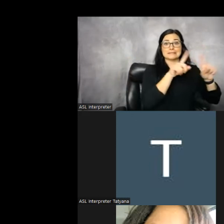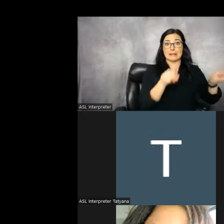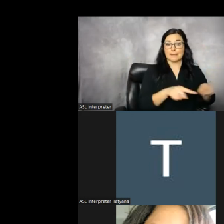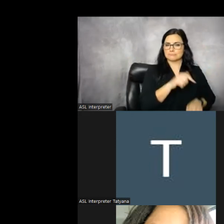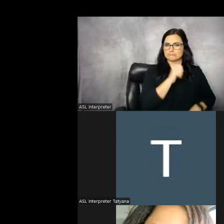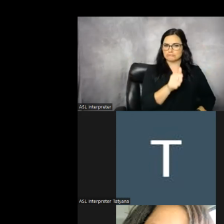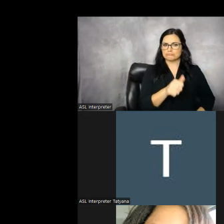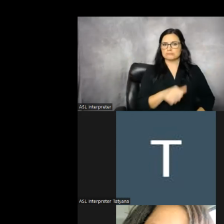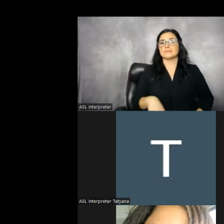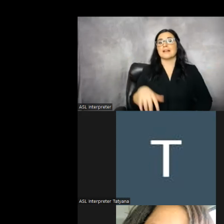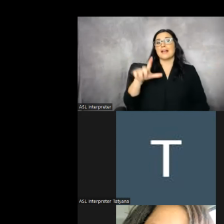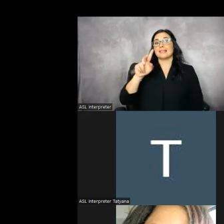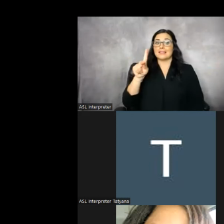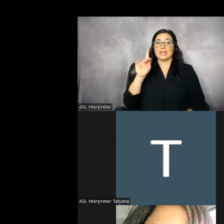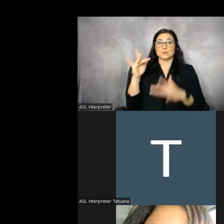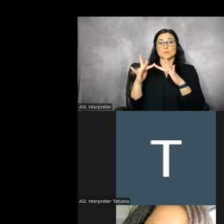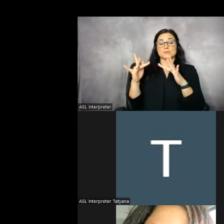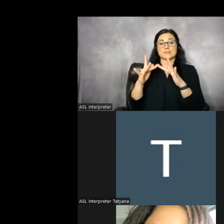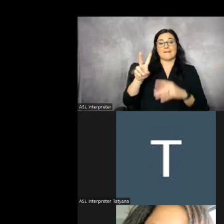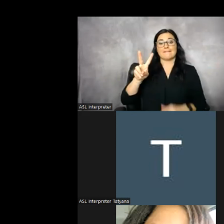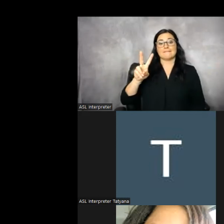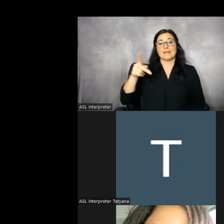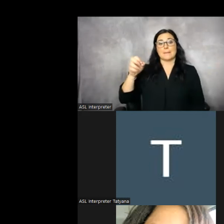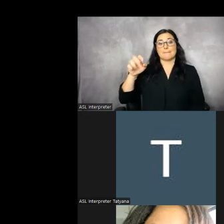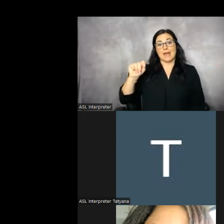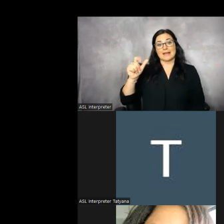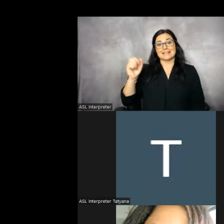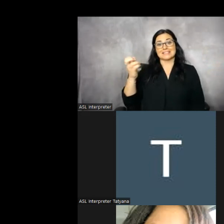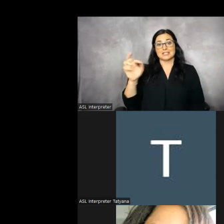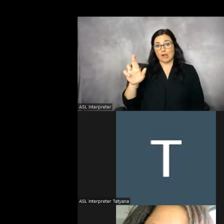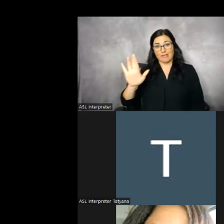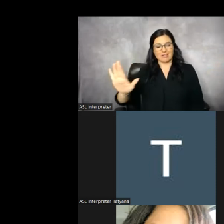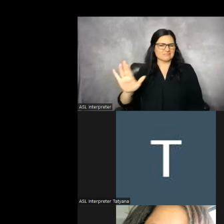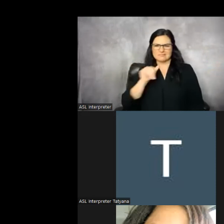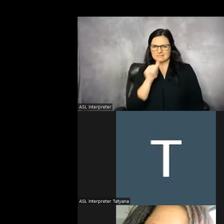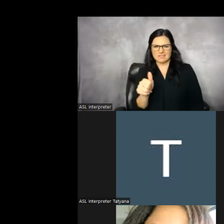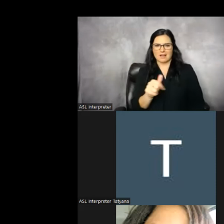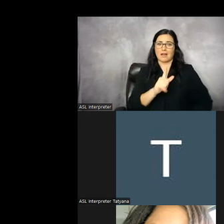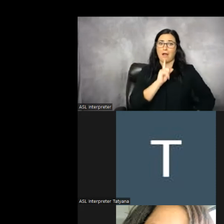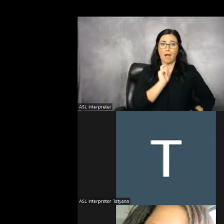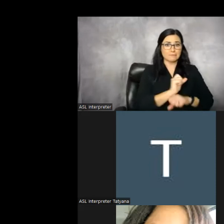You know, it's not a link to a vendors VPAT or ACR. And it's definitely not a link to a vendor's